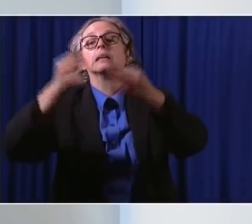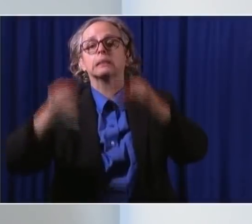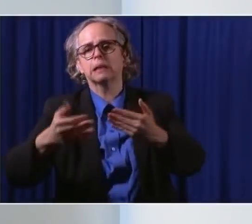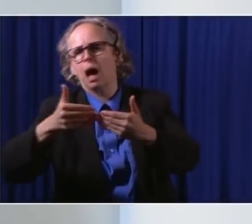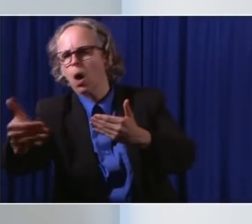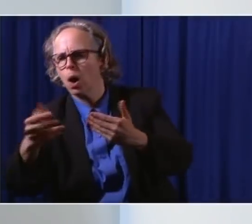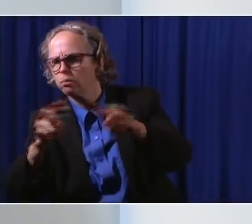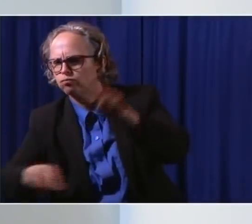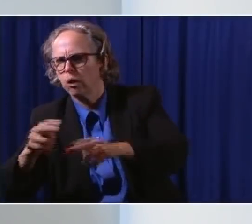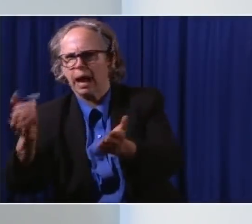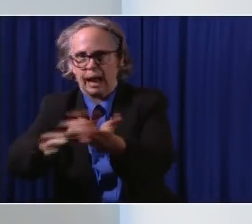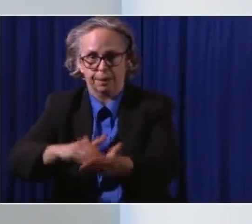THROUGH JULY 15TH.